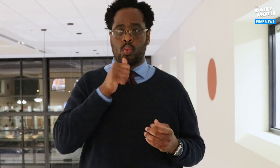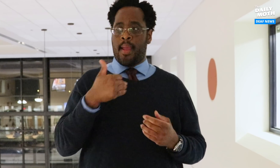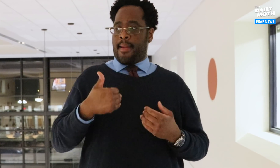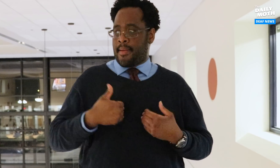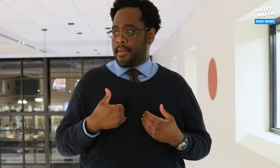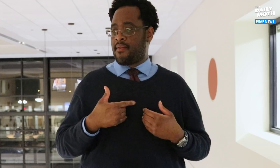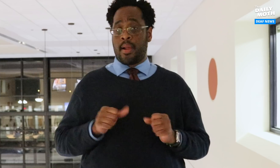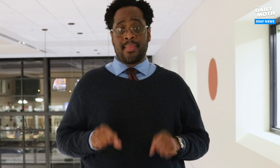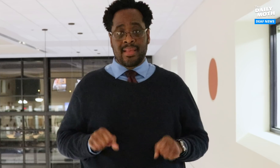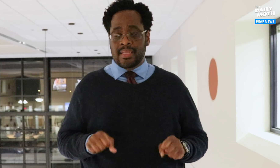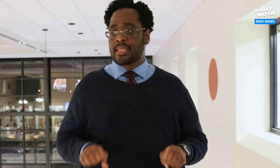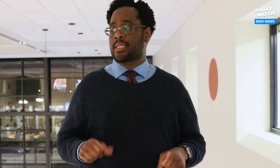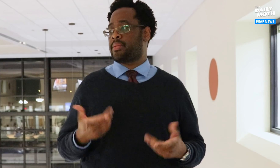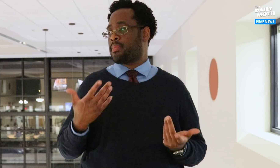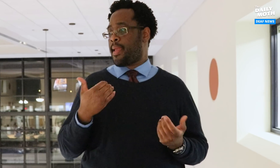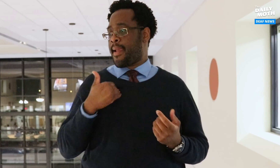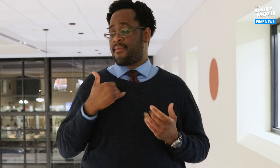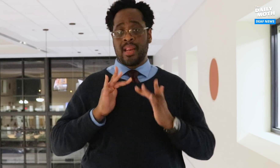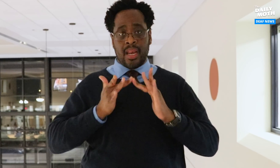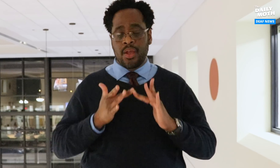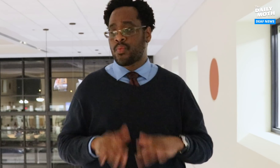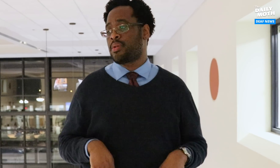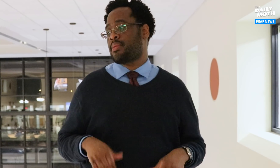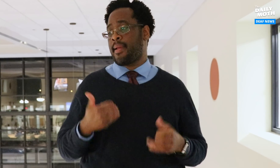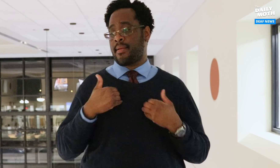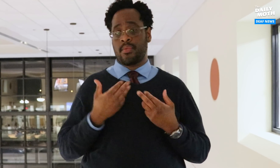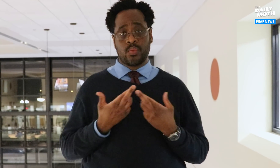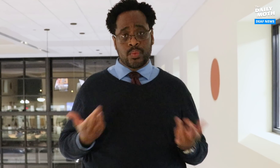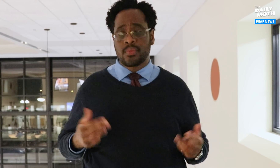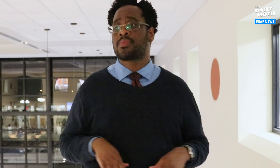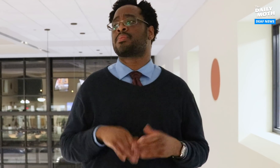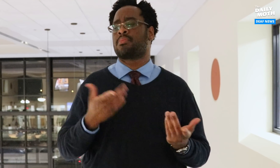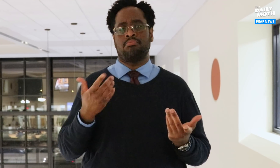Who has the ability, the network, the resources?